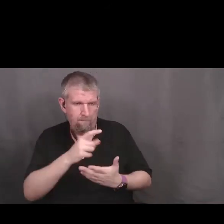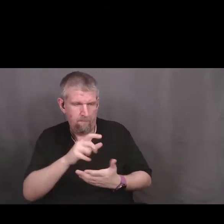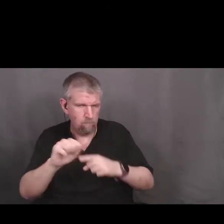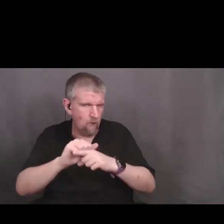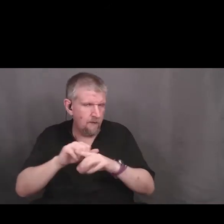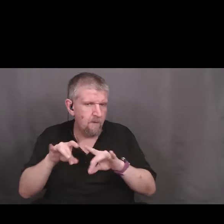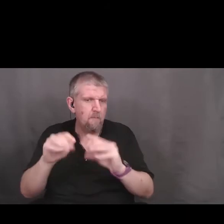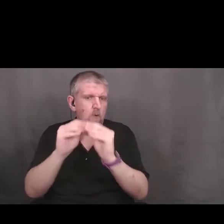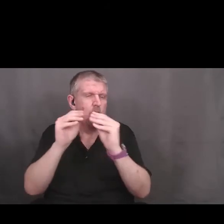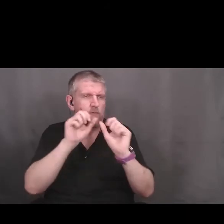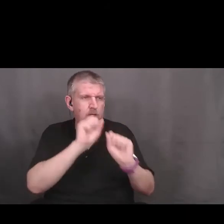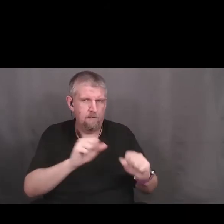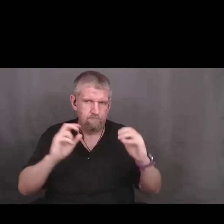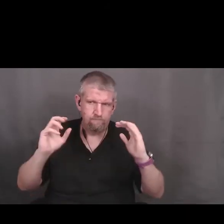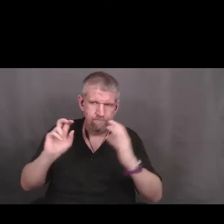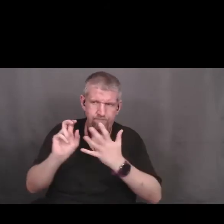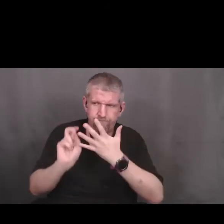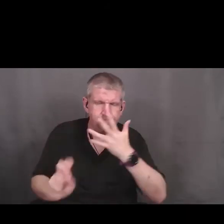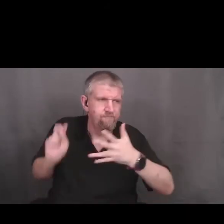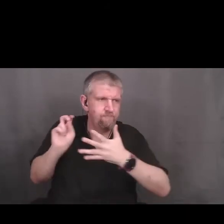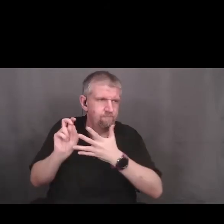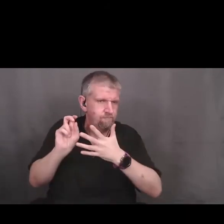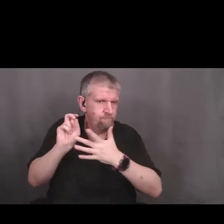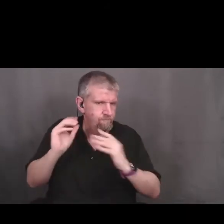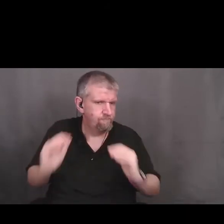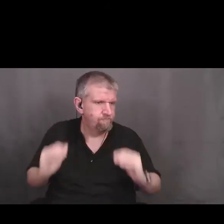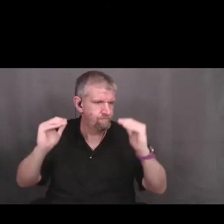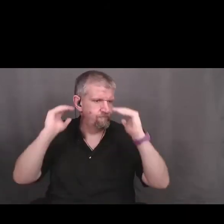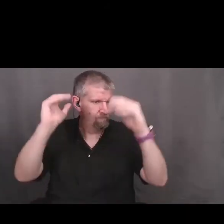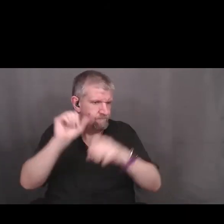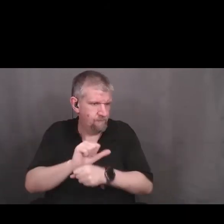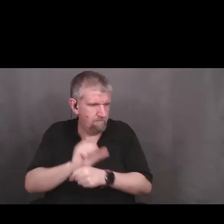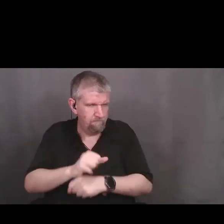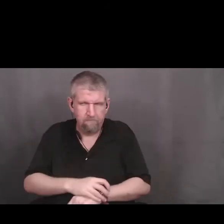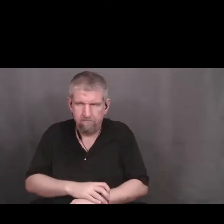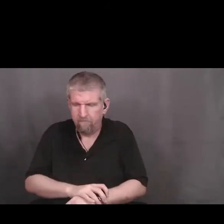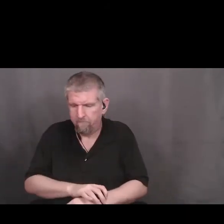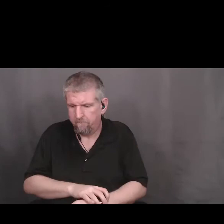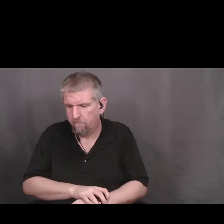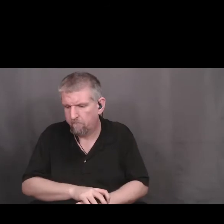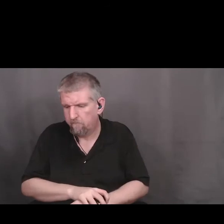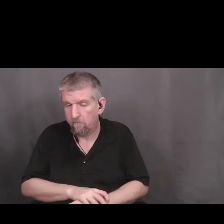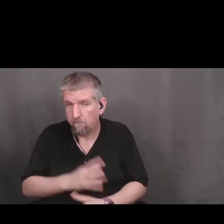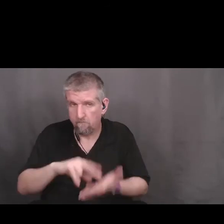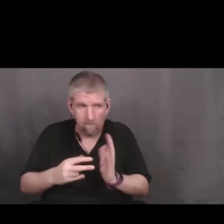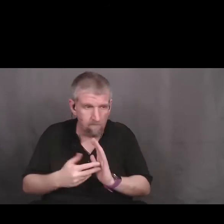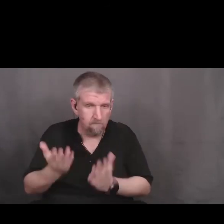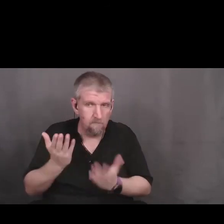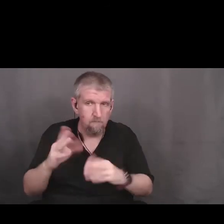that may be required for someone to advance in their careers and that includes even providing services